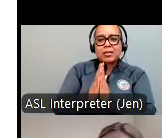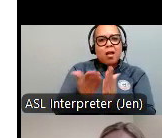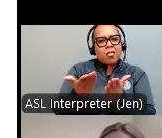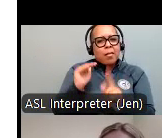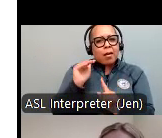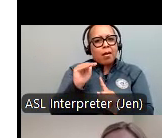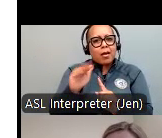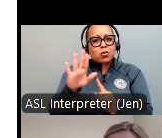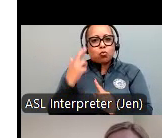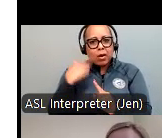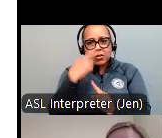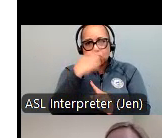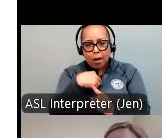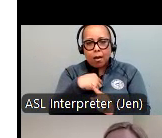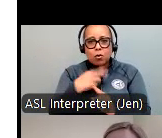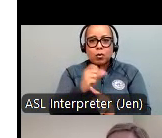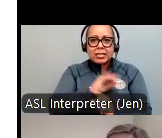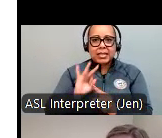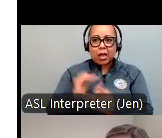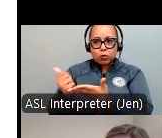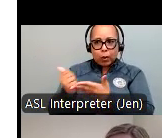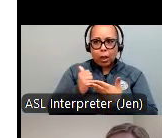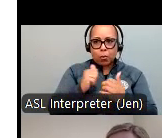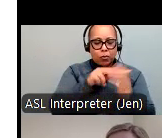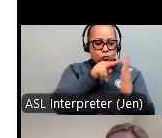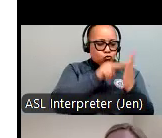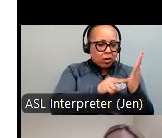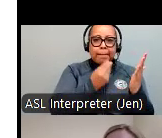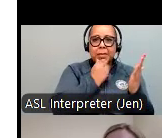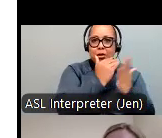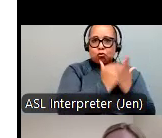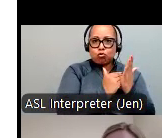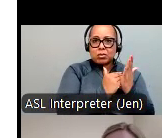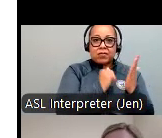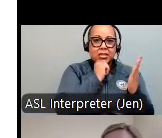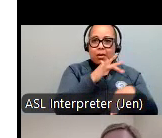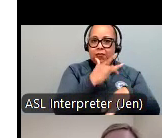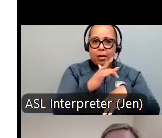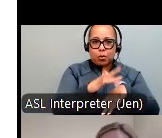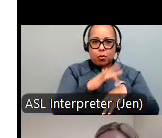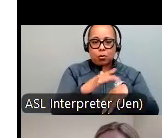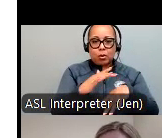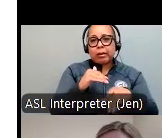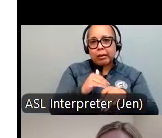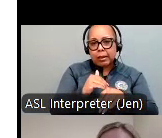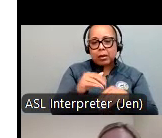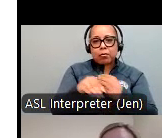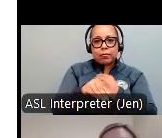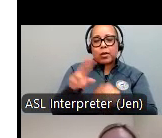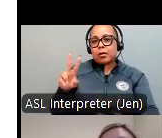restaurant or waitstaff to help with reading menus aloud if it's not available in a virtual format,